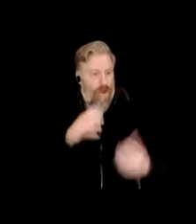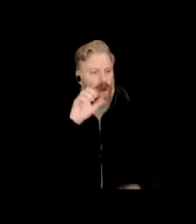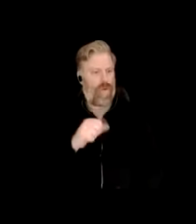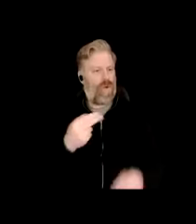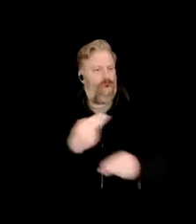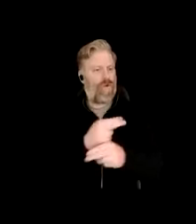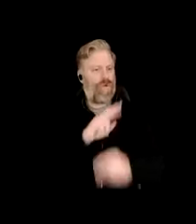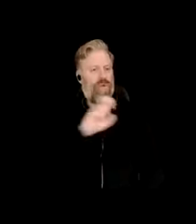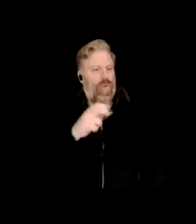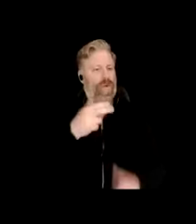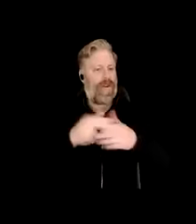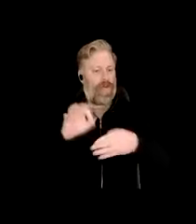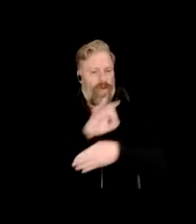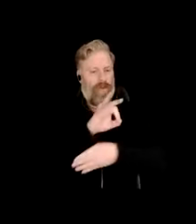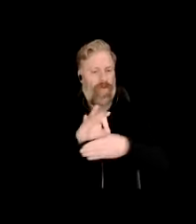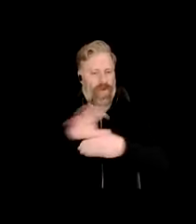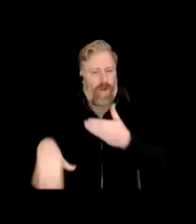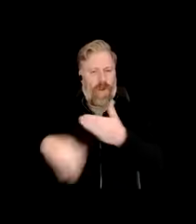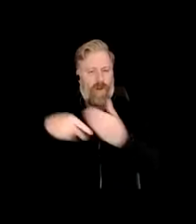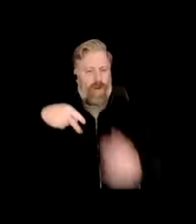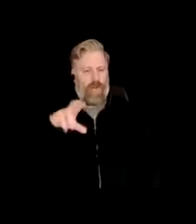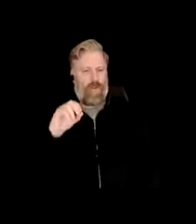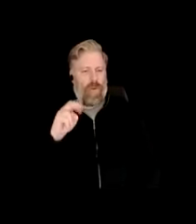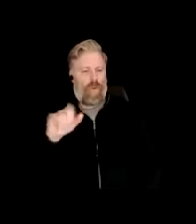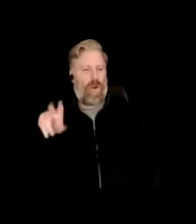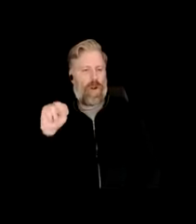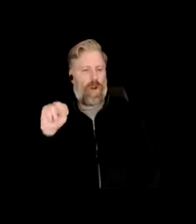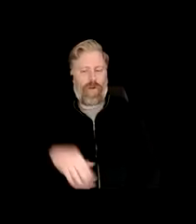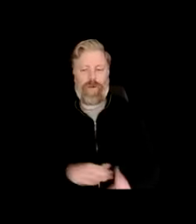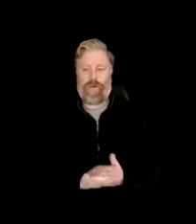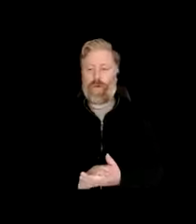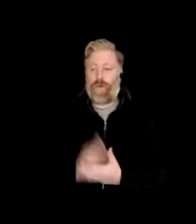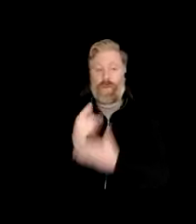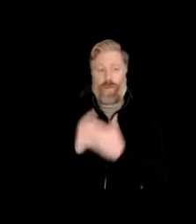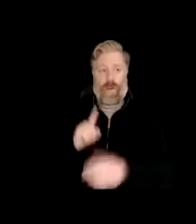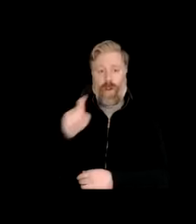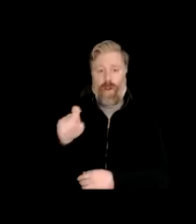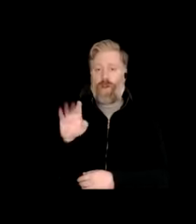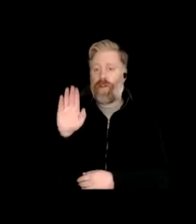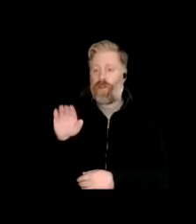[Scott] Mirella, this is Scott. Sorry to interrupt, but we did have a request for you to have your video on while presenting.